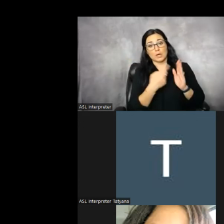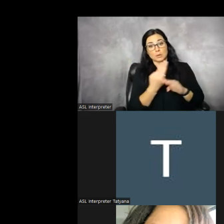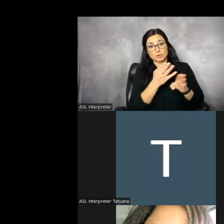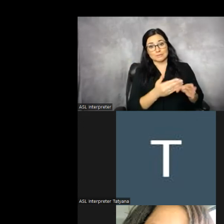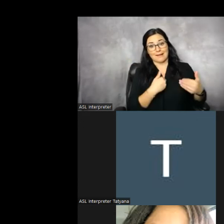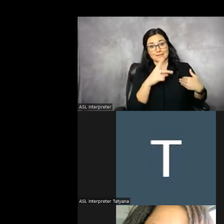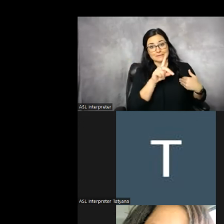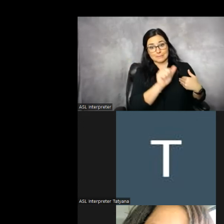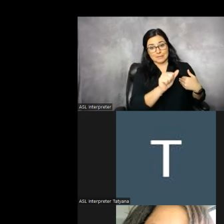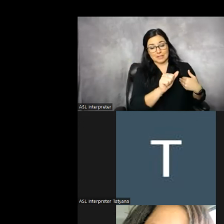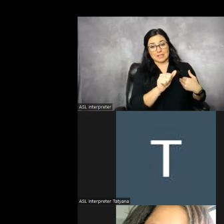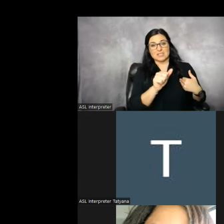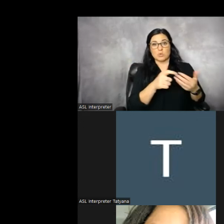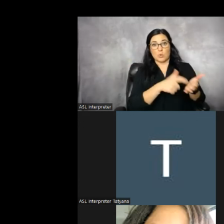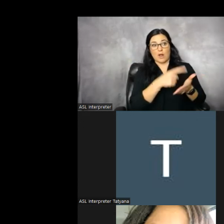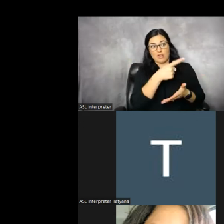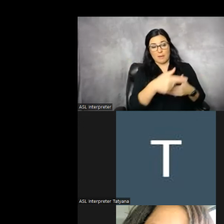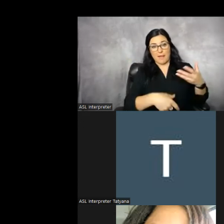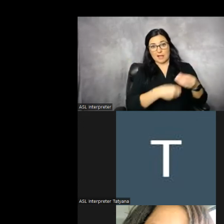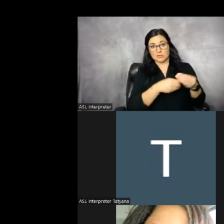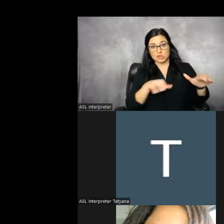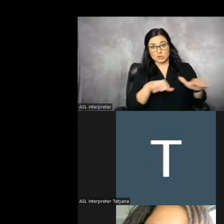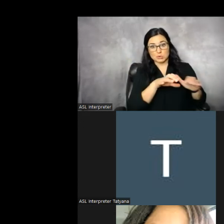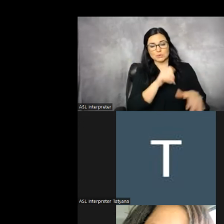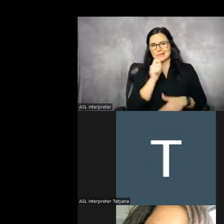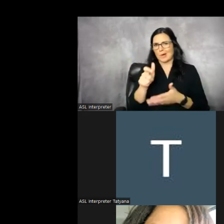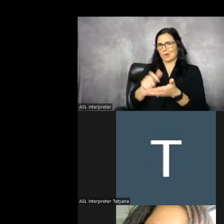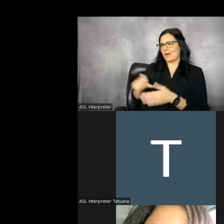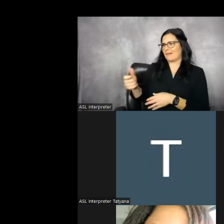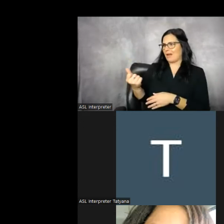to do extra things that are not required of users that don't have disabilities?